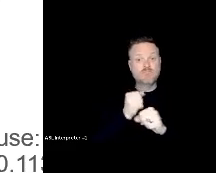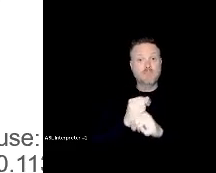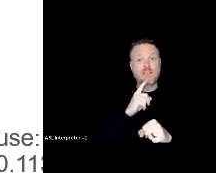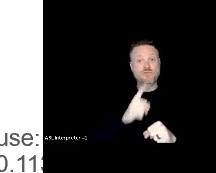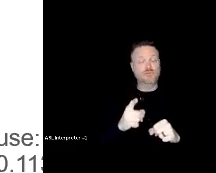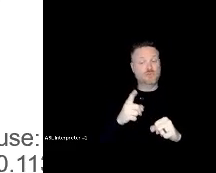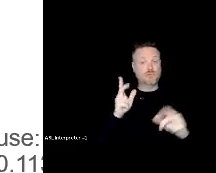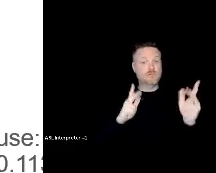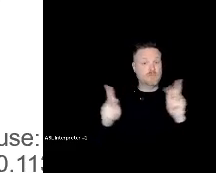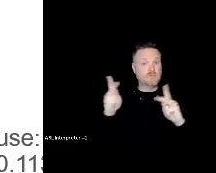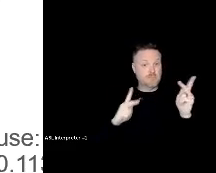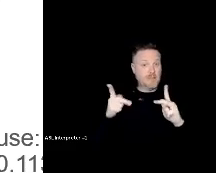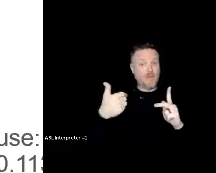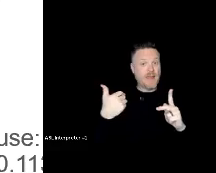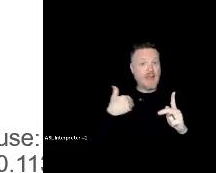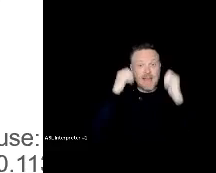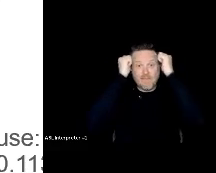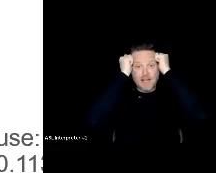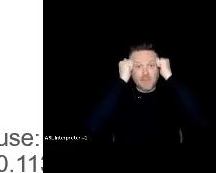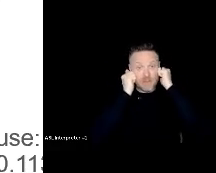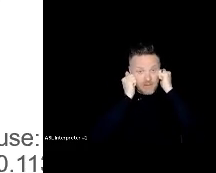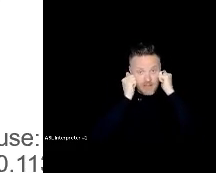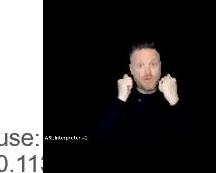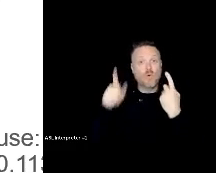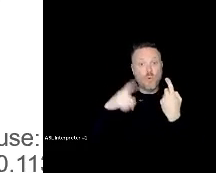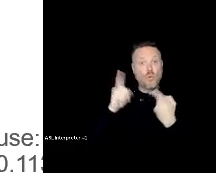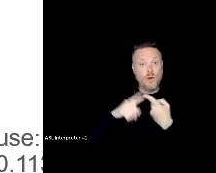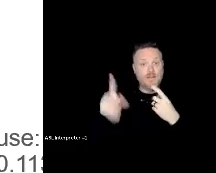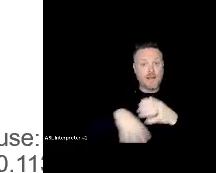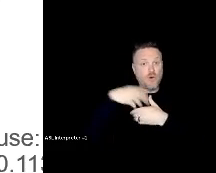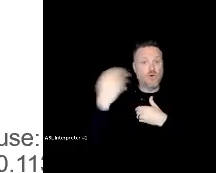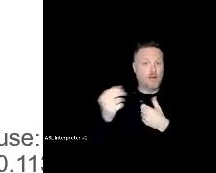people have helmets on their heads when they go out to ride their bikes.